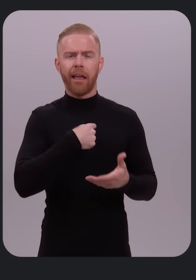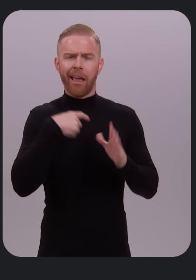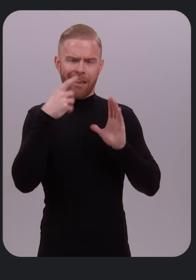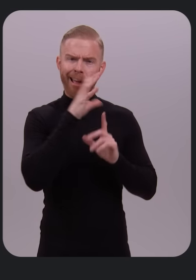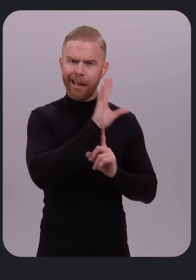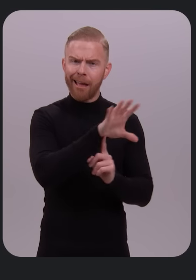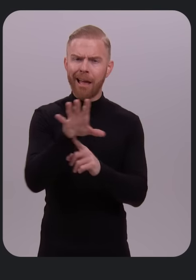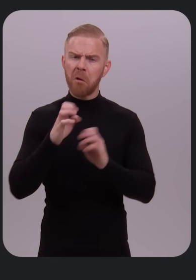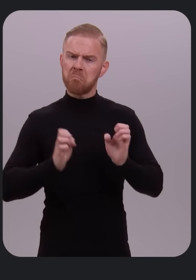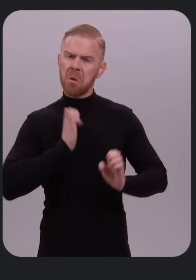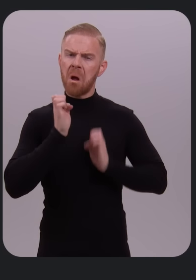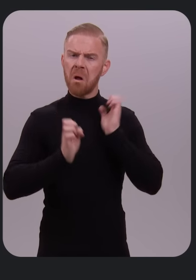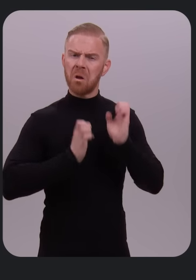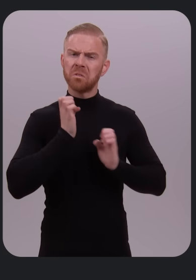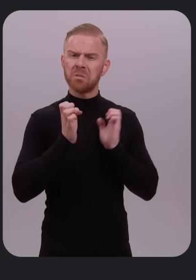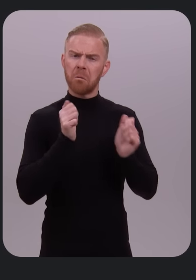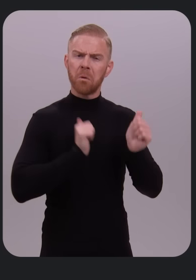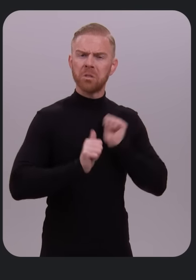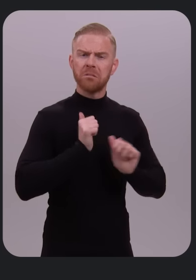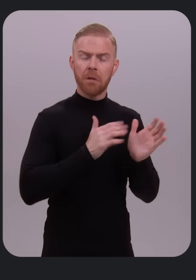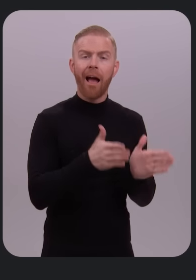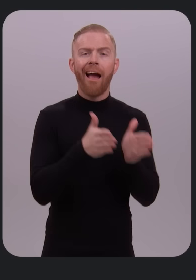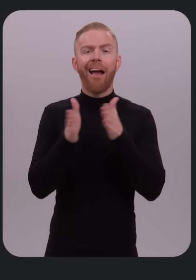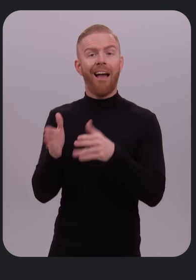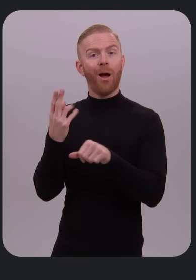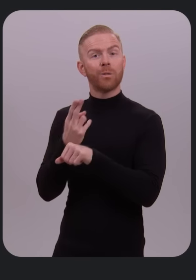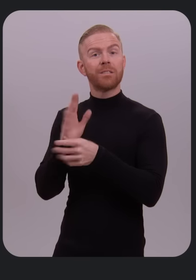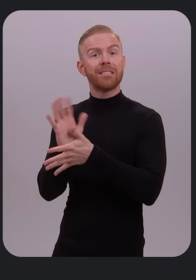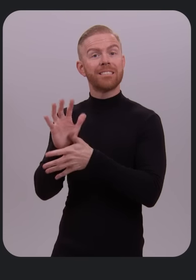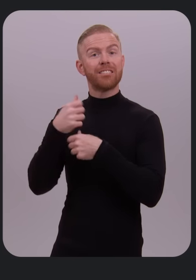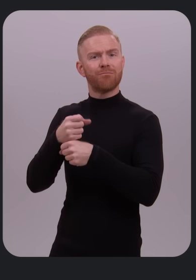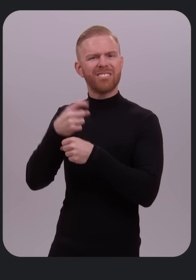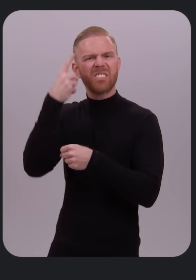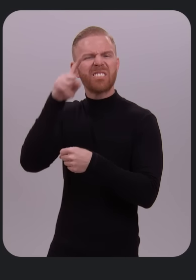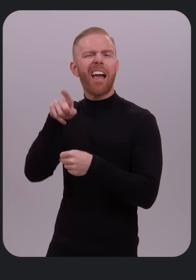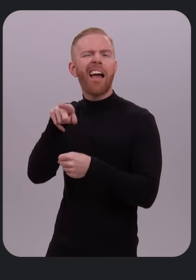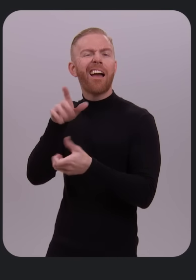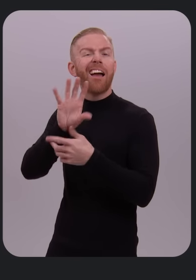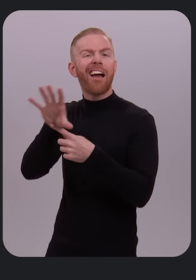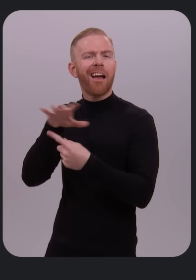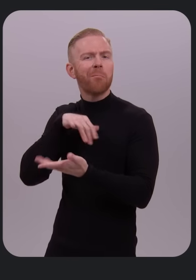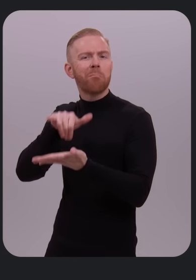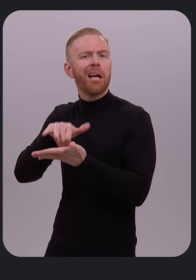but then generated video we could never capture otherwise.